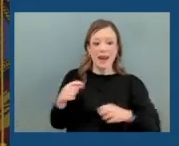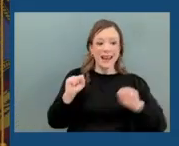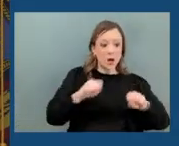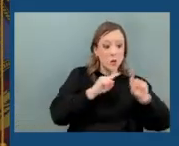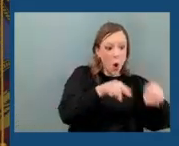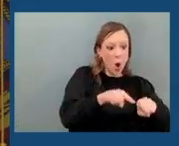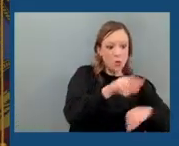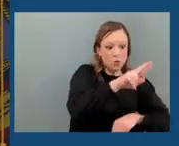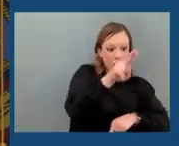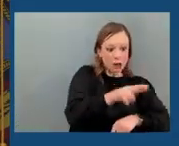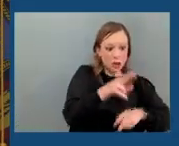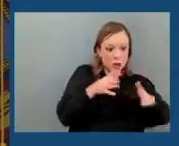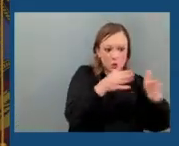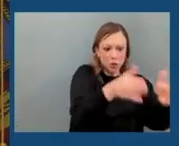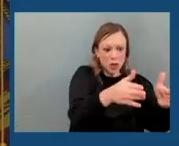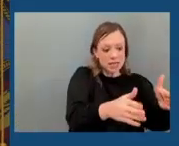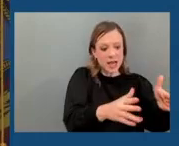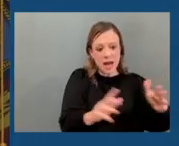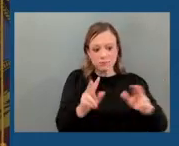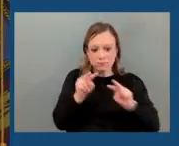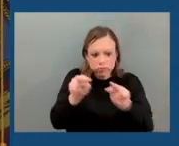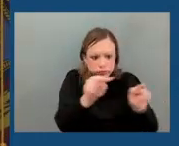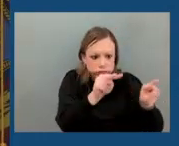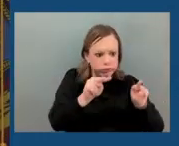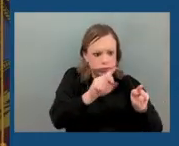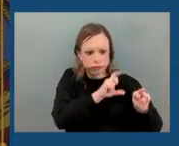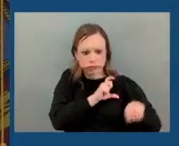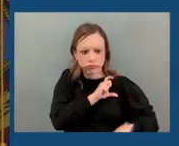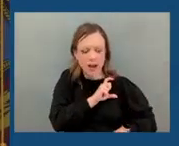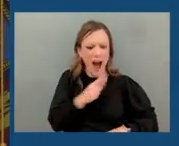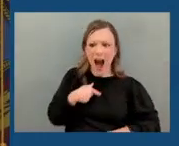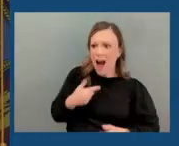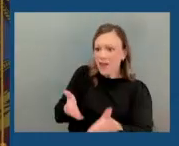I've asked this organization to do so much more than ever before